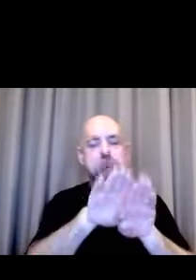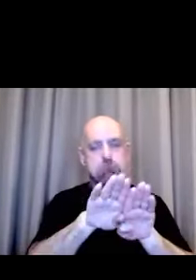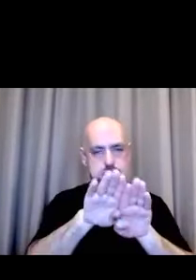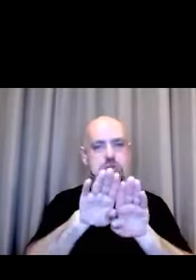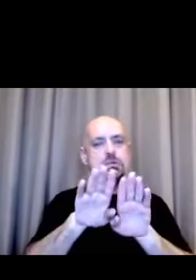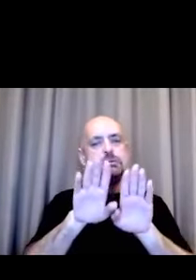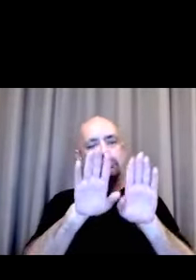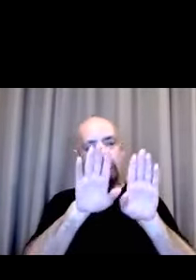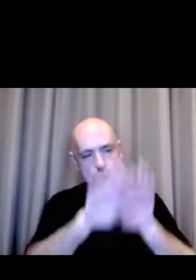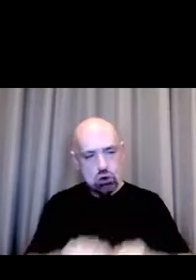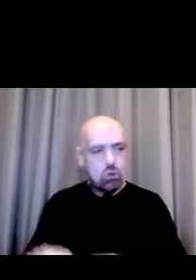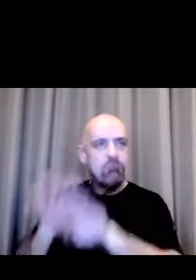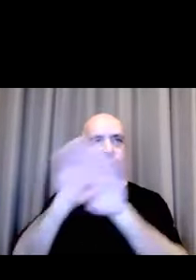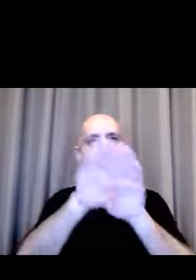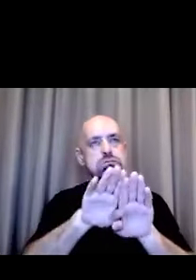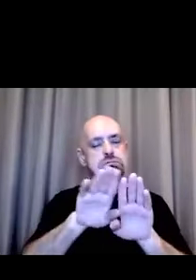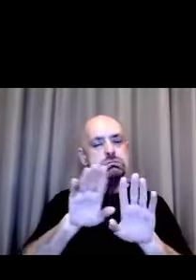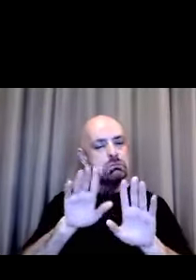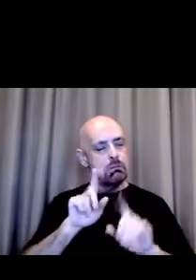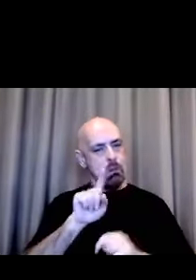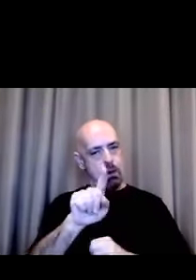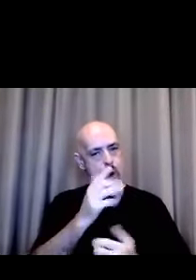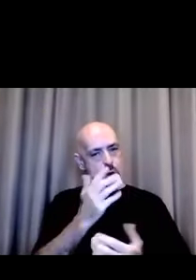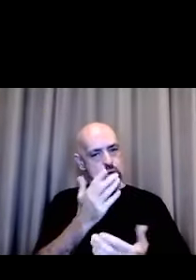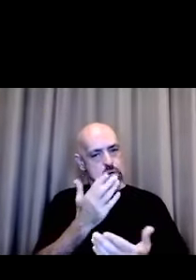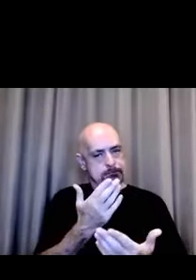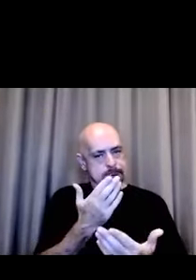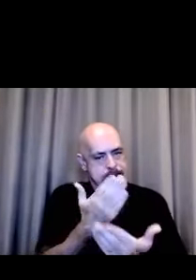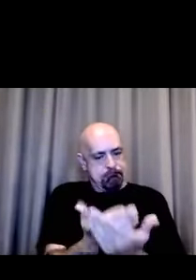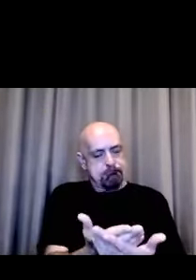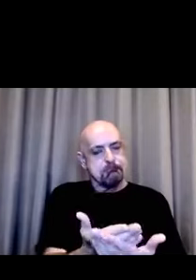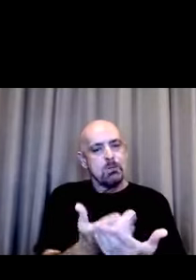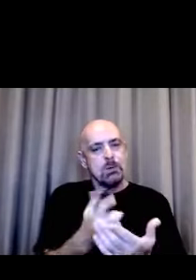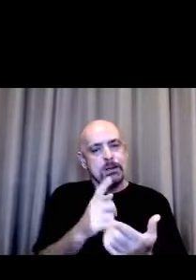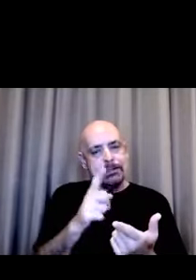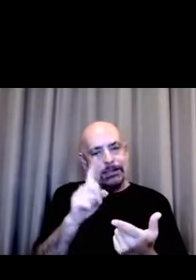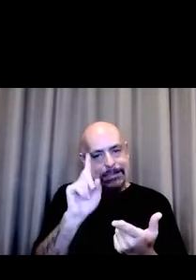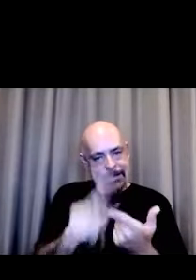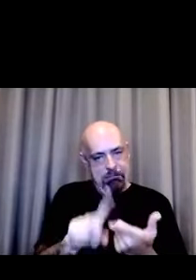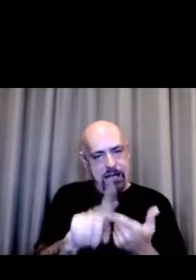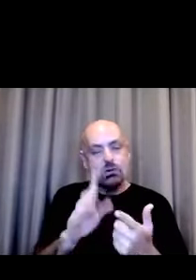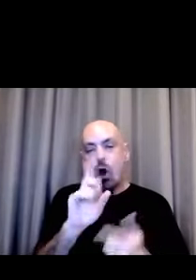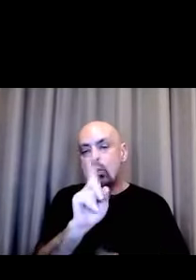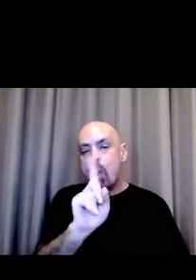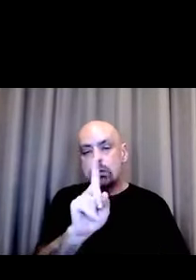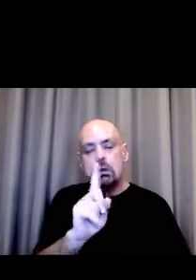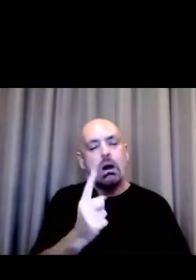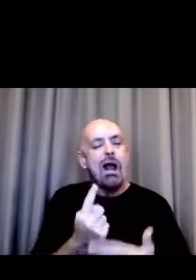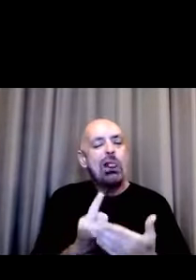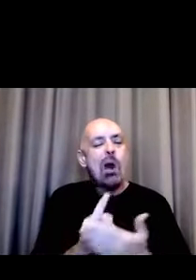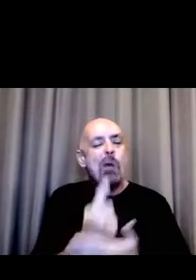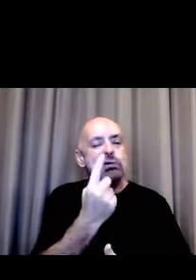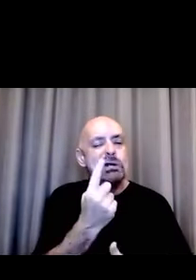for lyoys lation to establish legal rights for the benefit of all human beings . Human rights are best seen as